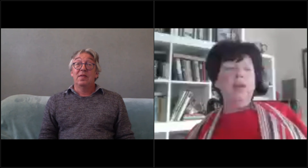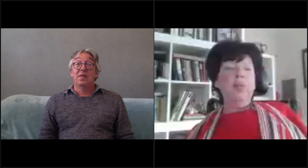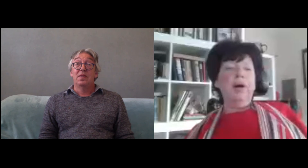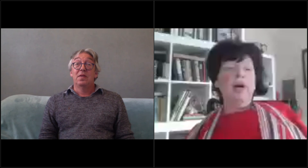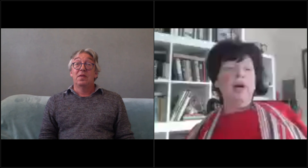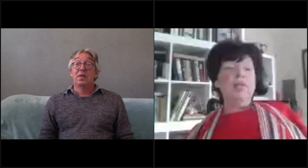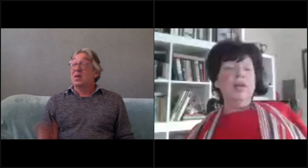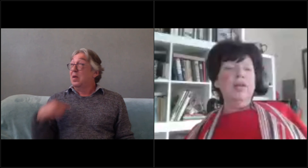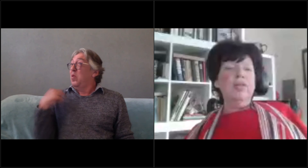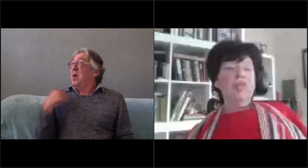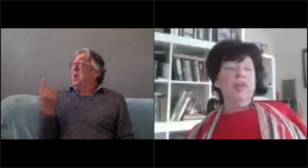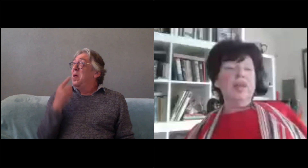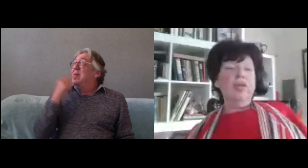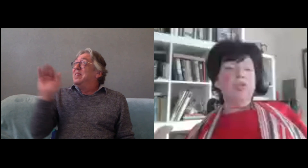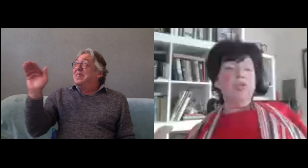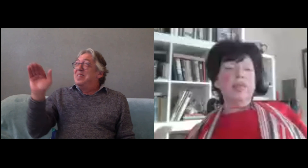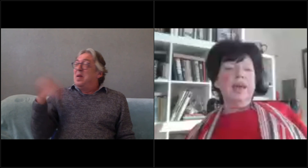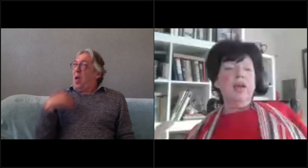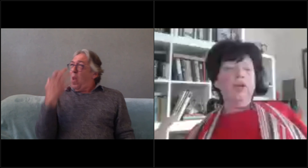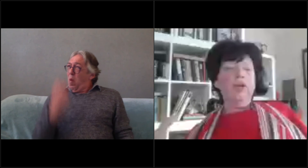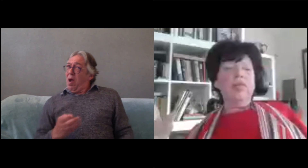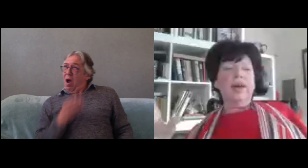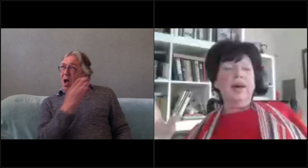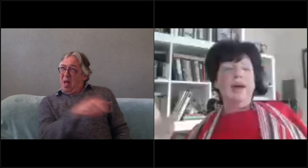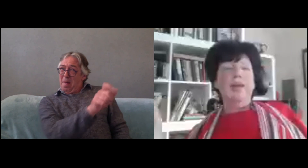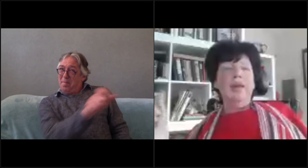Maybe in the parks so they said you should take the sign